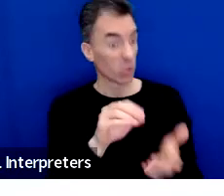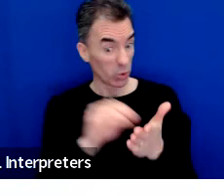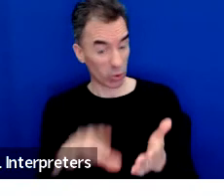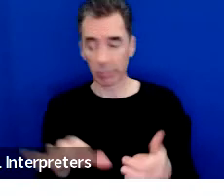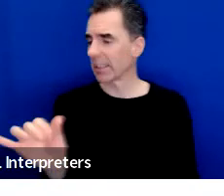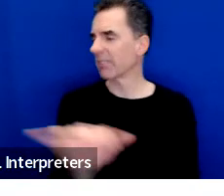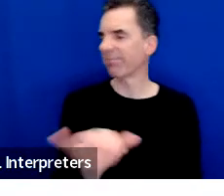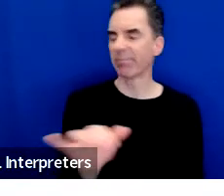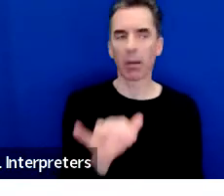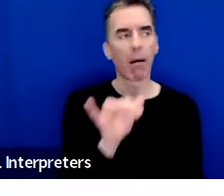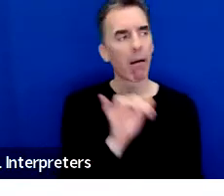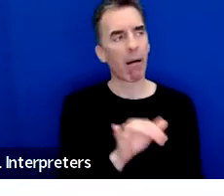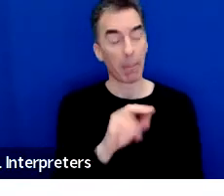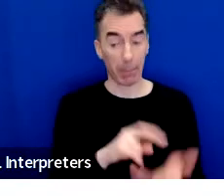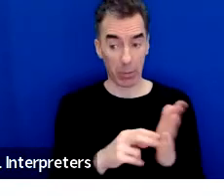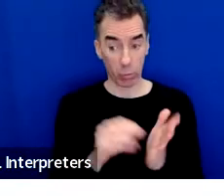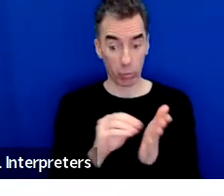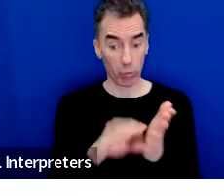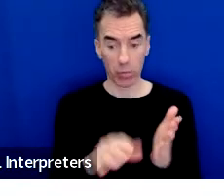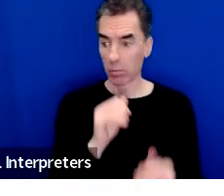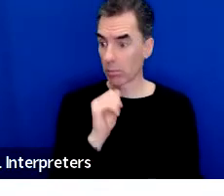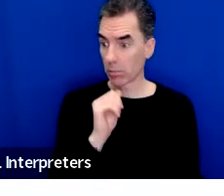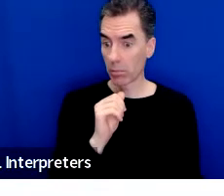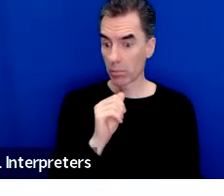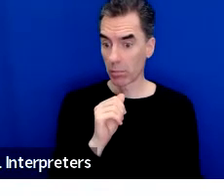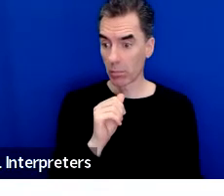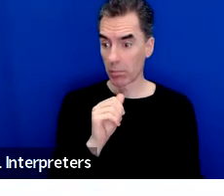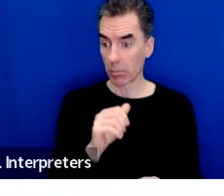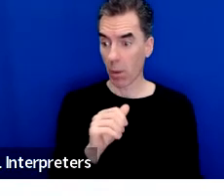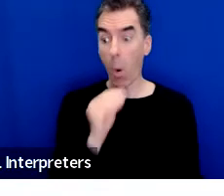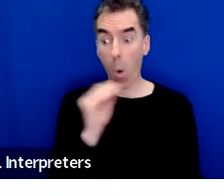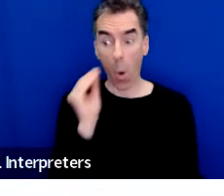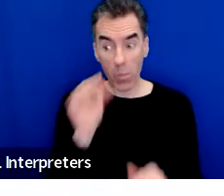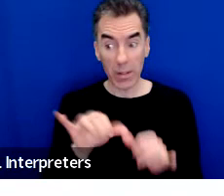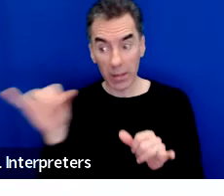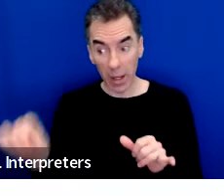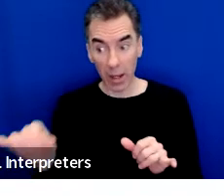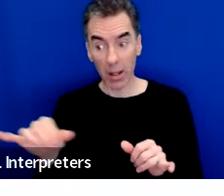So when they're accessing it off campus, they will have to anytime they click on a